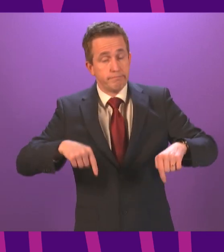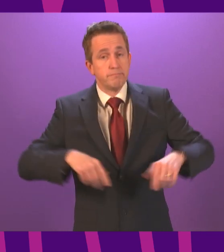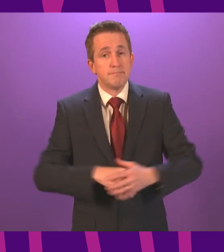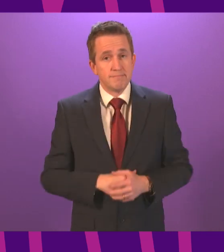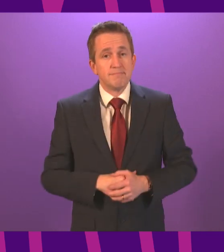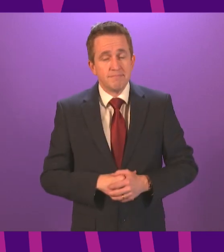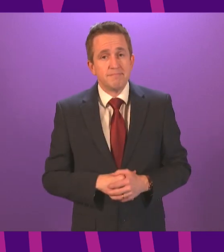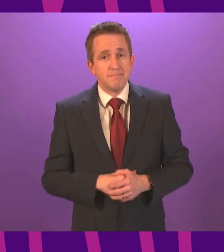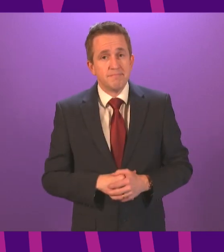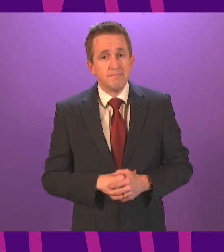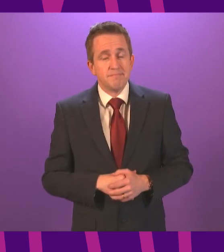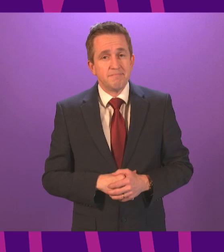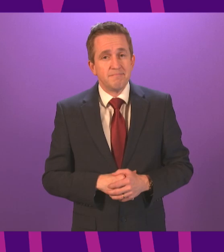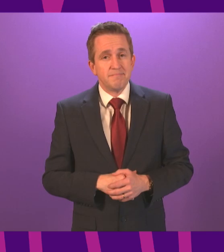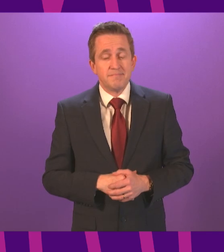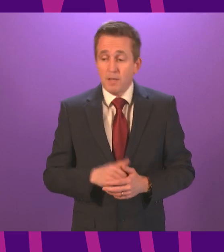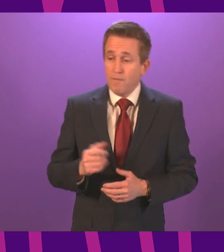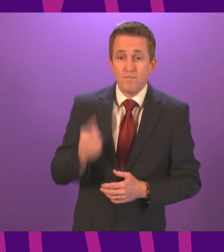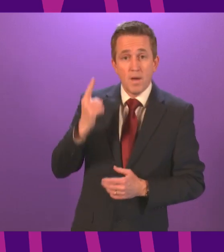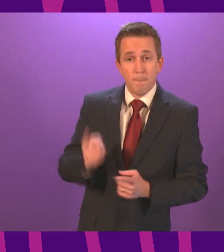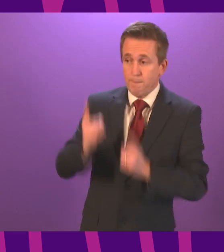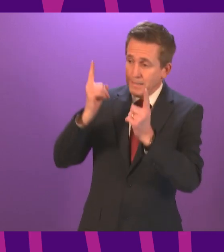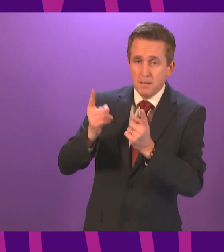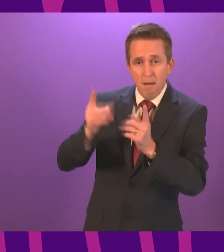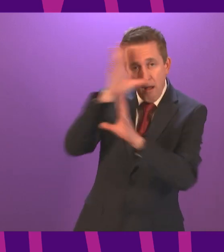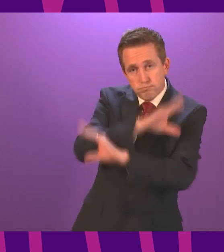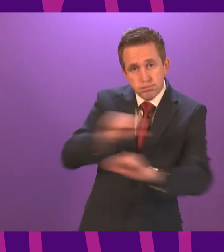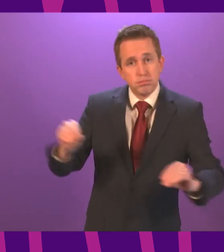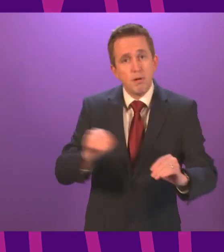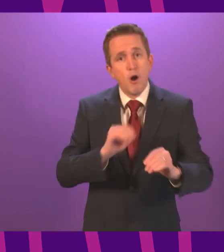the First Minister to update us on the Covid situation. The First Minister (Nicola Sturgeon): Thank you, Presiding Officer. I will give